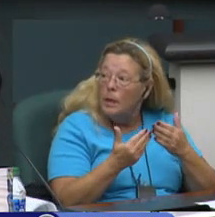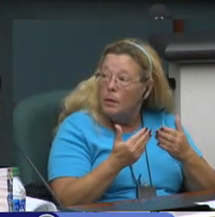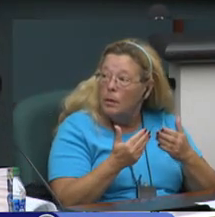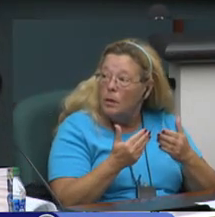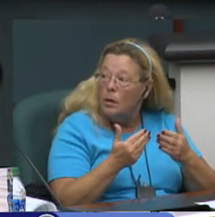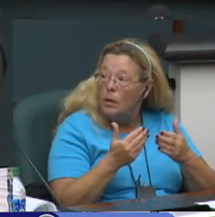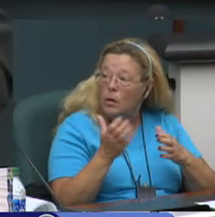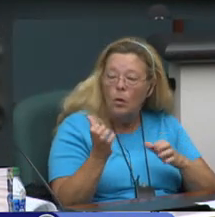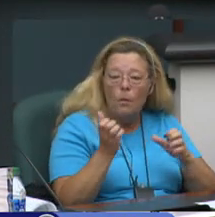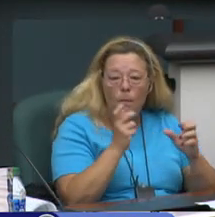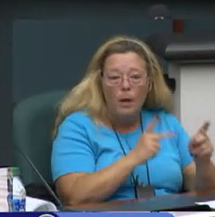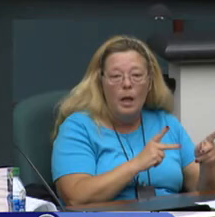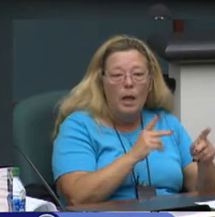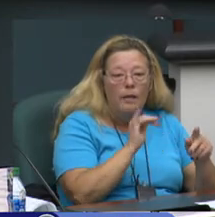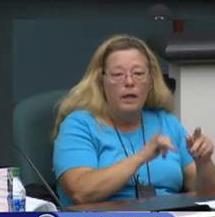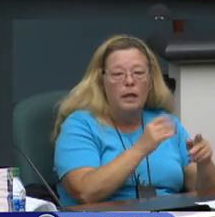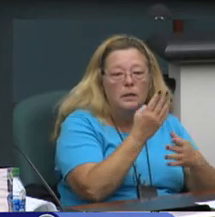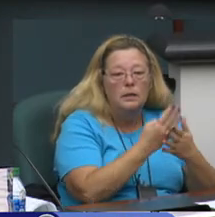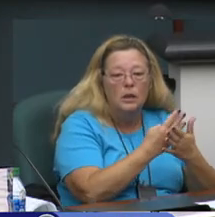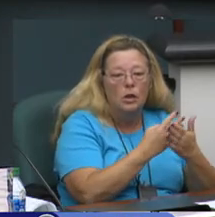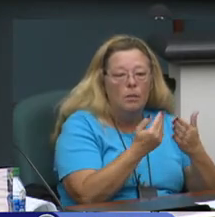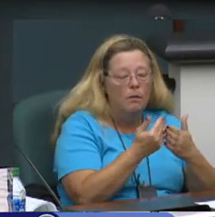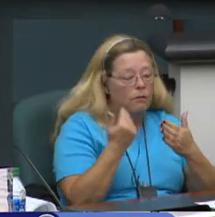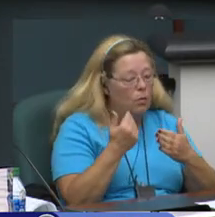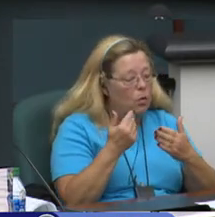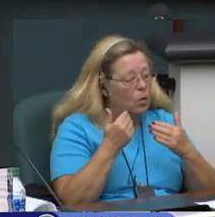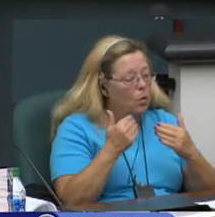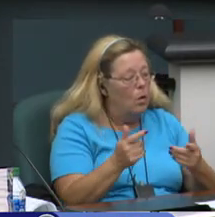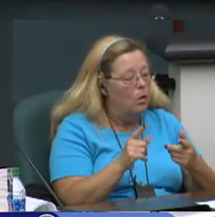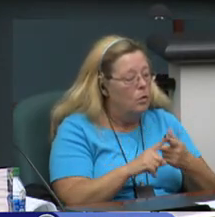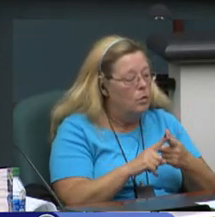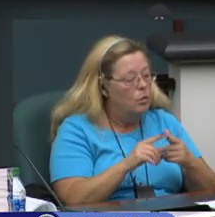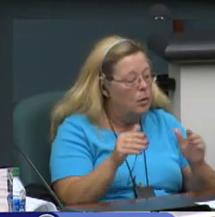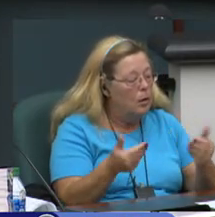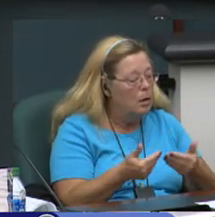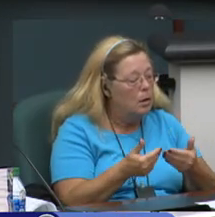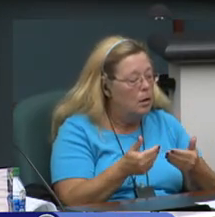go back to that schedule before we we go on to the introduction to proposed